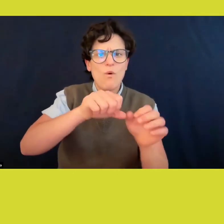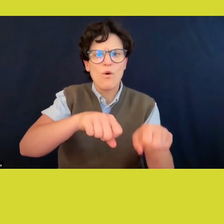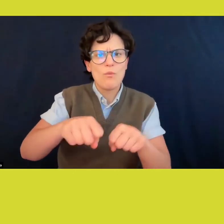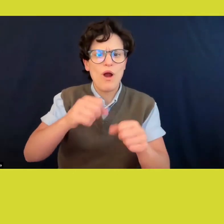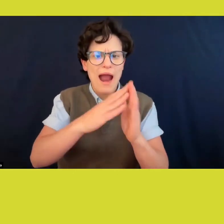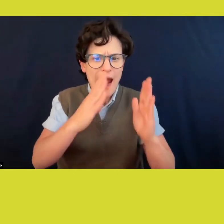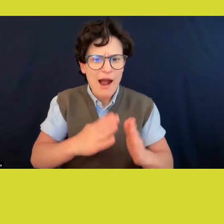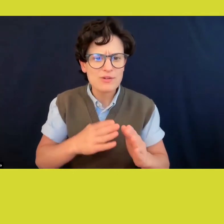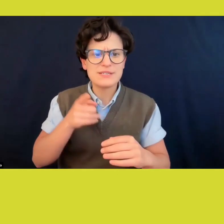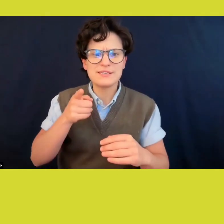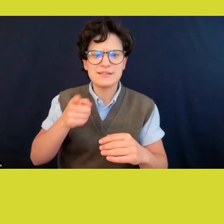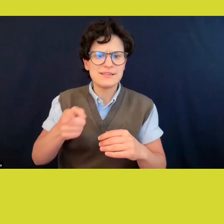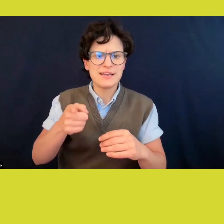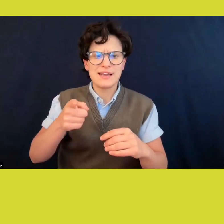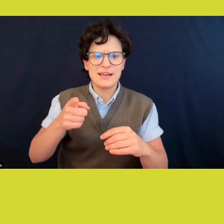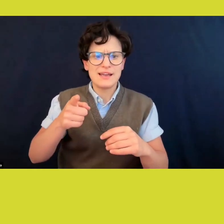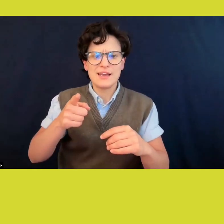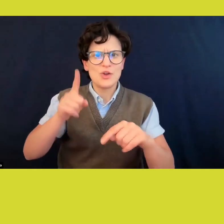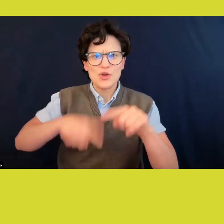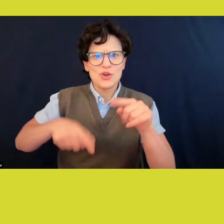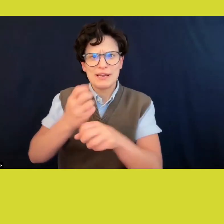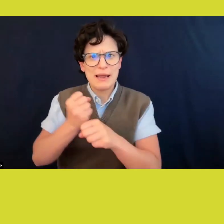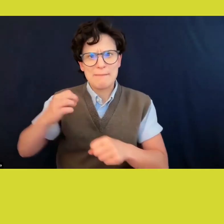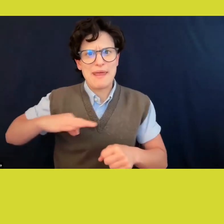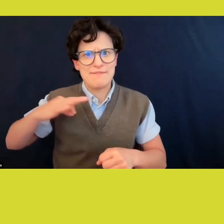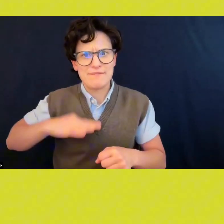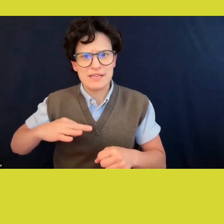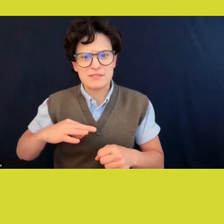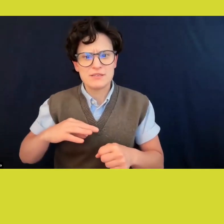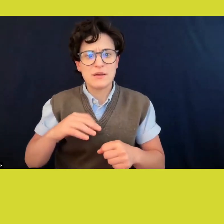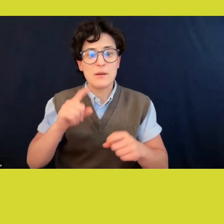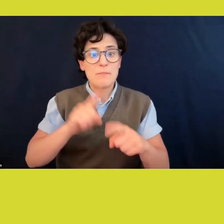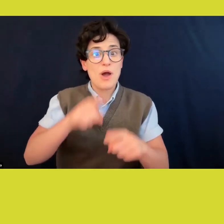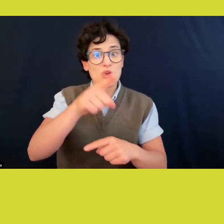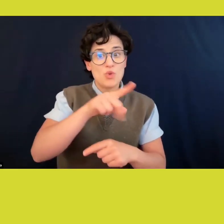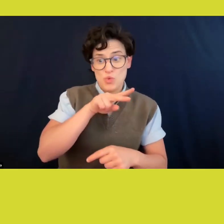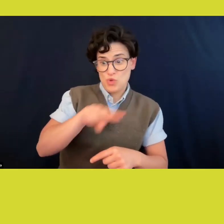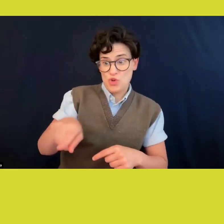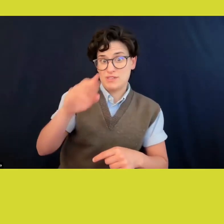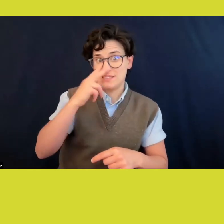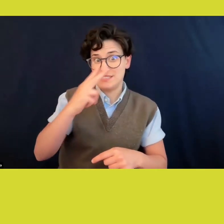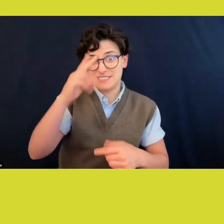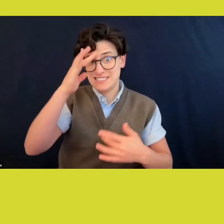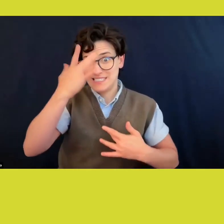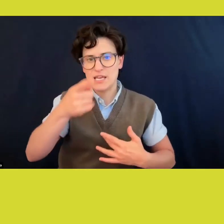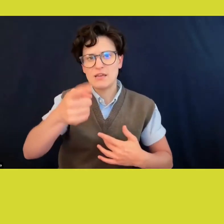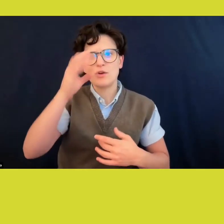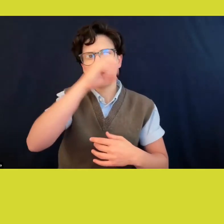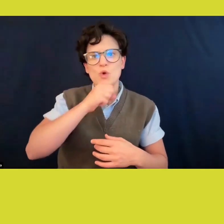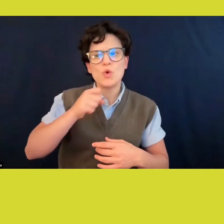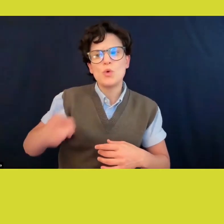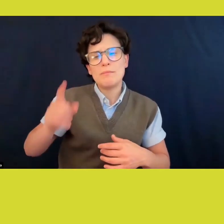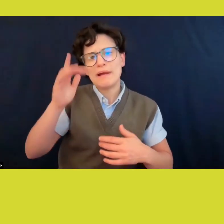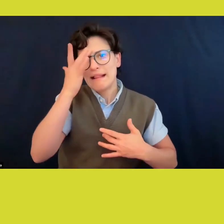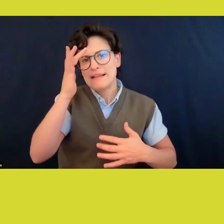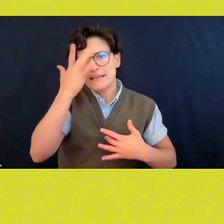assumption was, it was their illness that got them homeless. And so therefore, they needed treatment first.